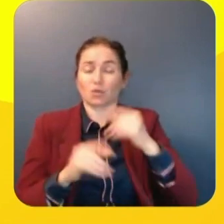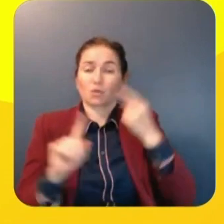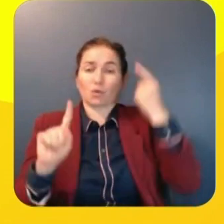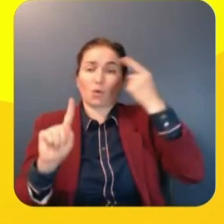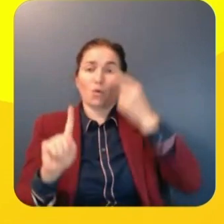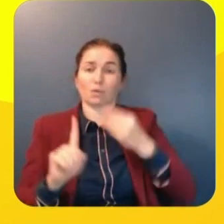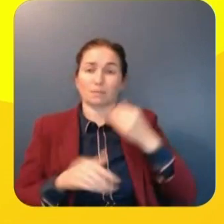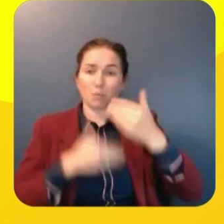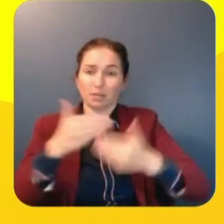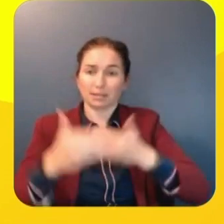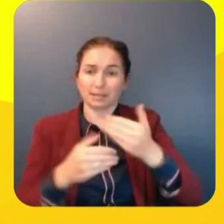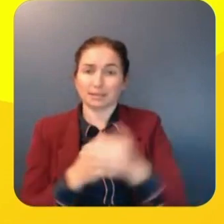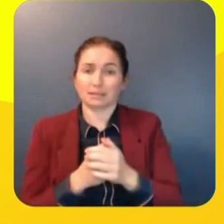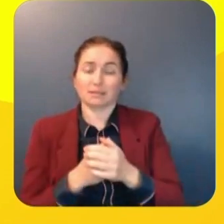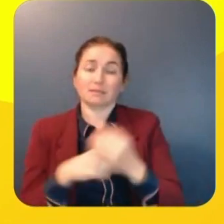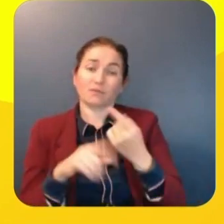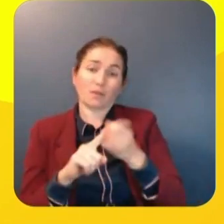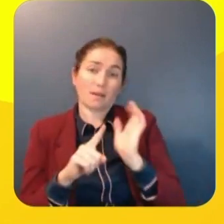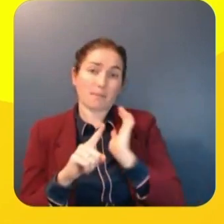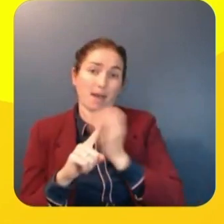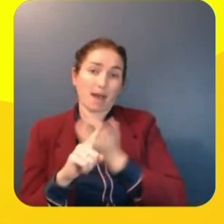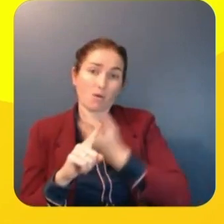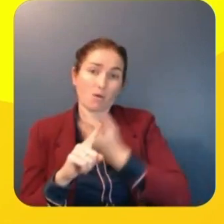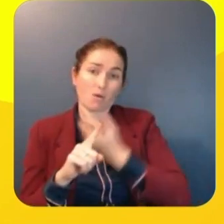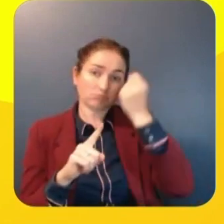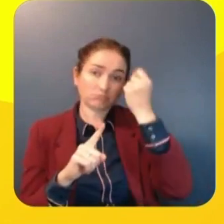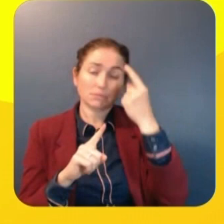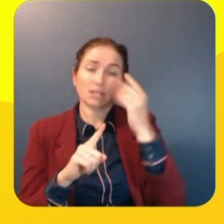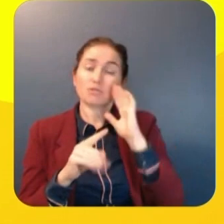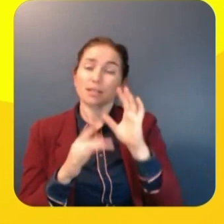From what we found, a common thread through this work is that